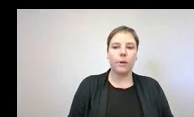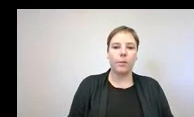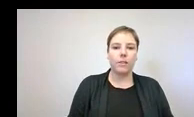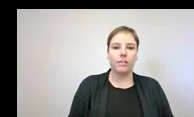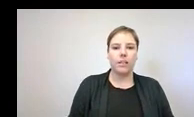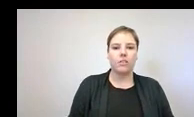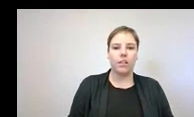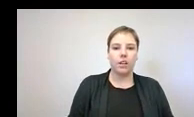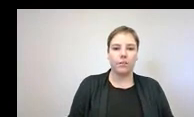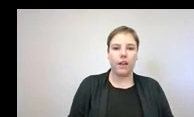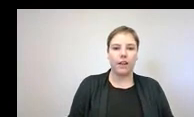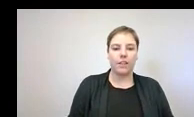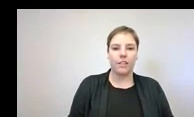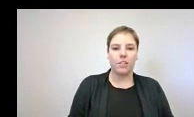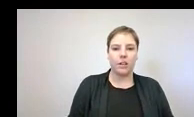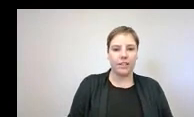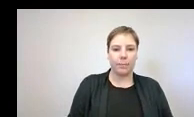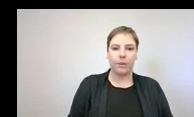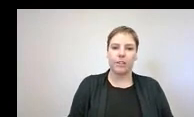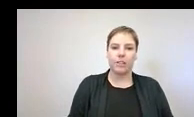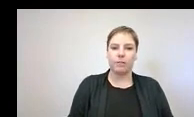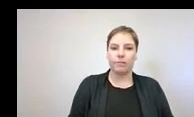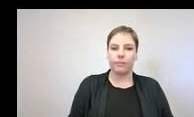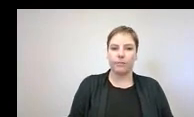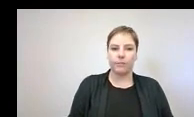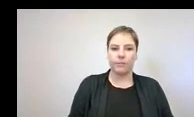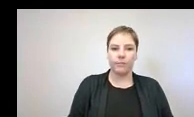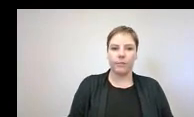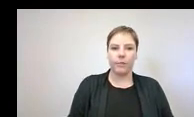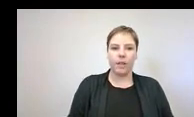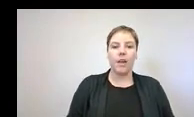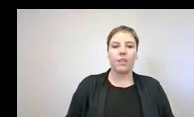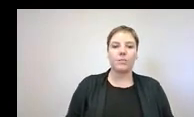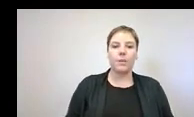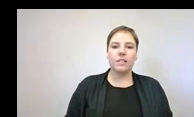Welcome to the presentation on Finances During Separation.